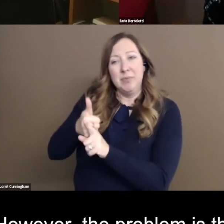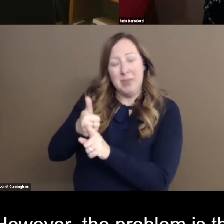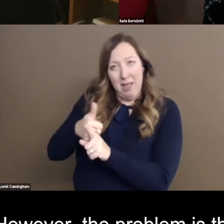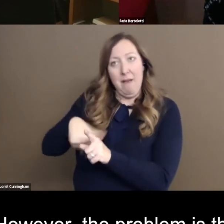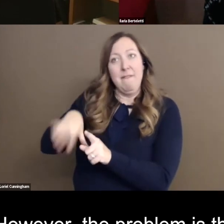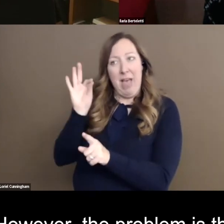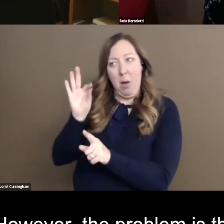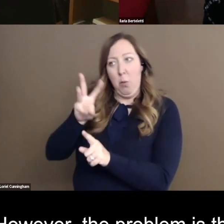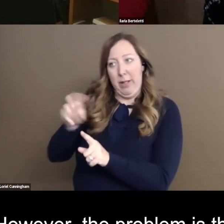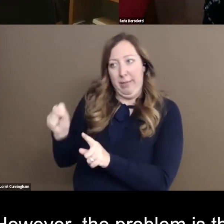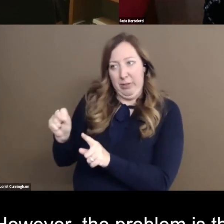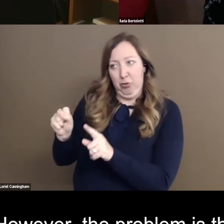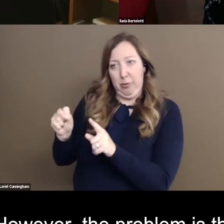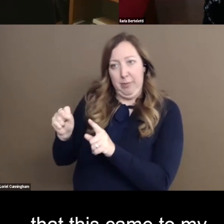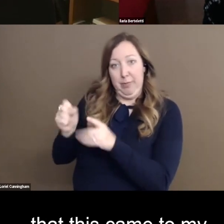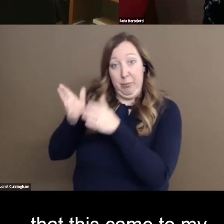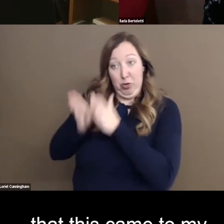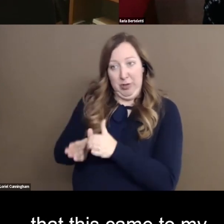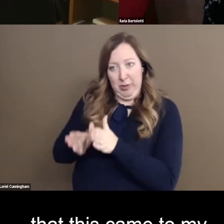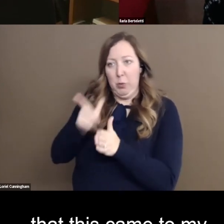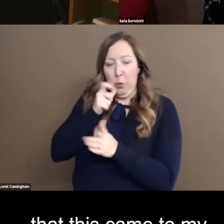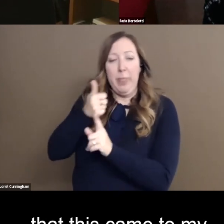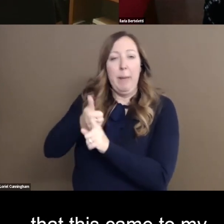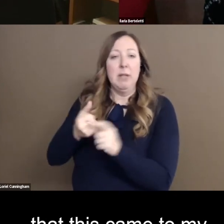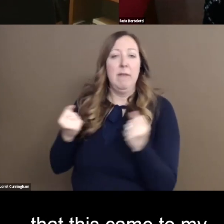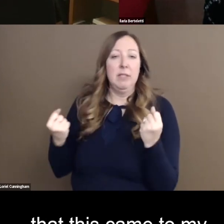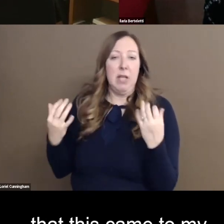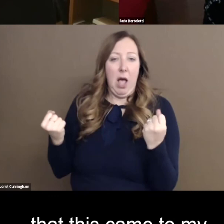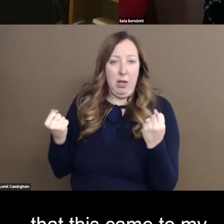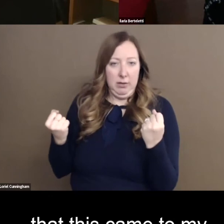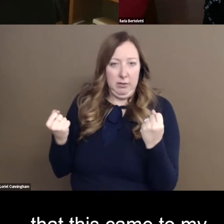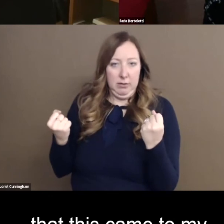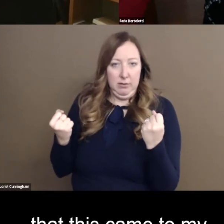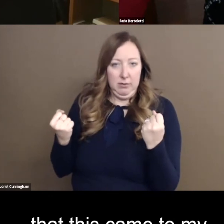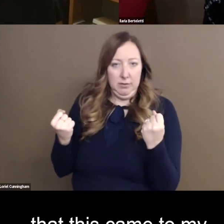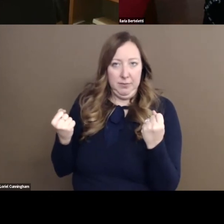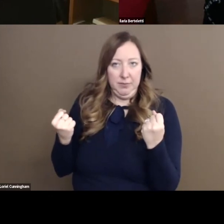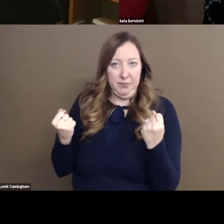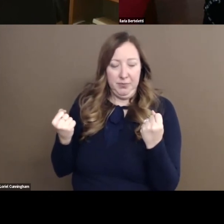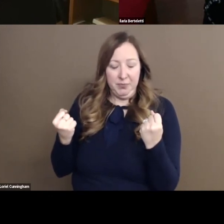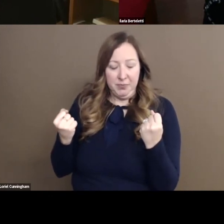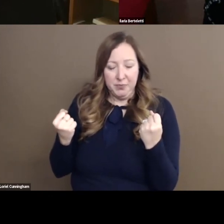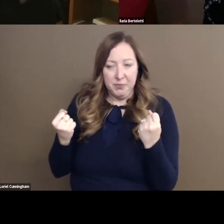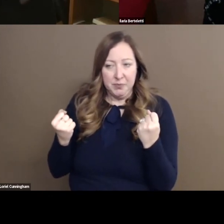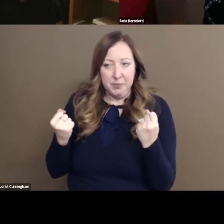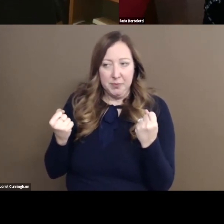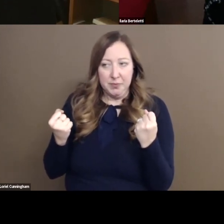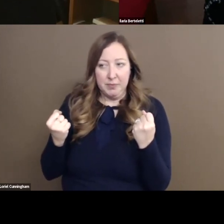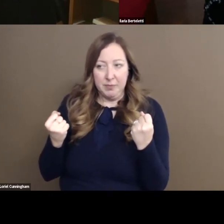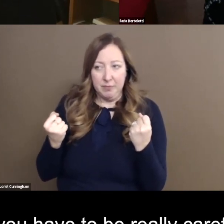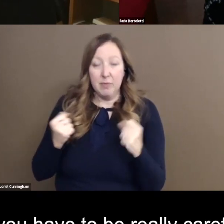however the problem is that at the time that she was